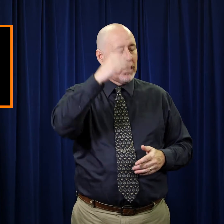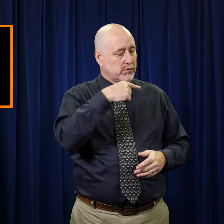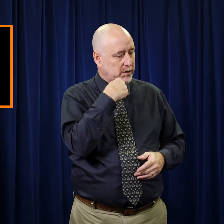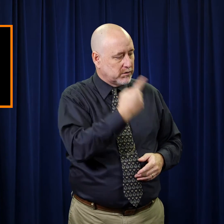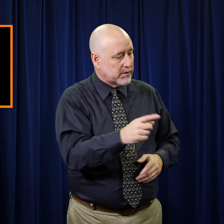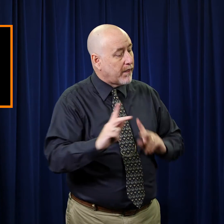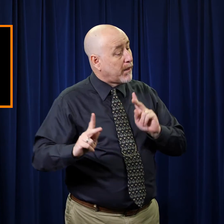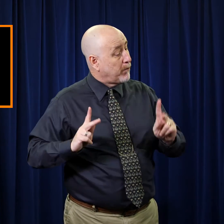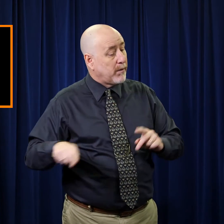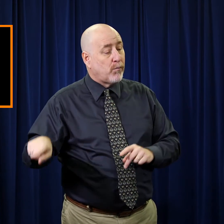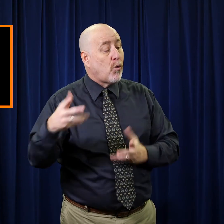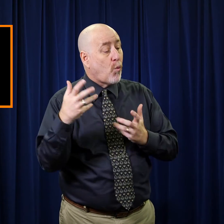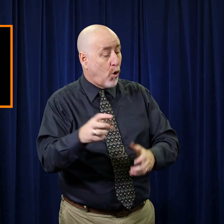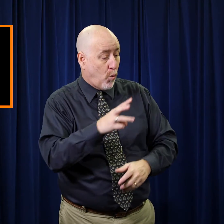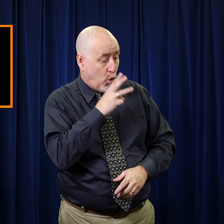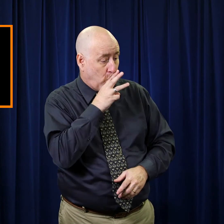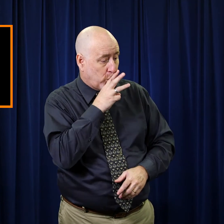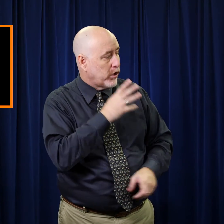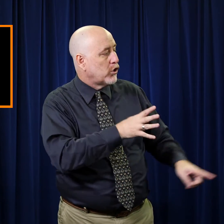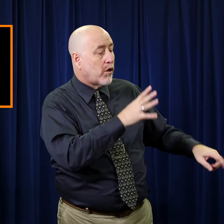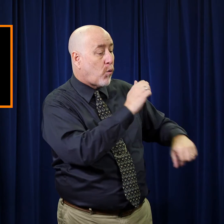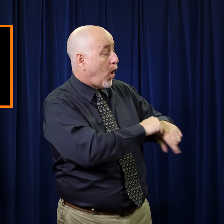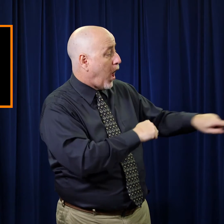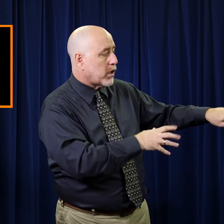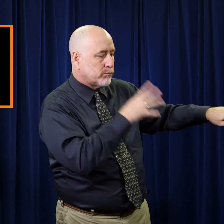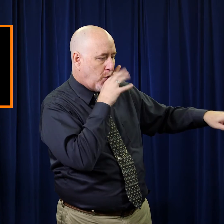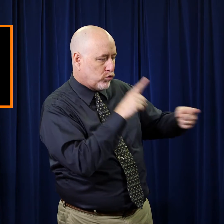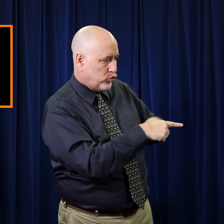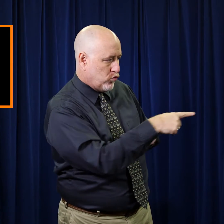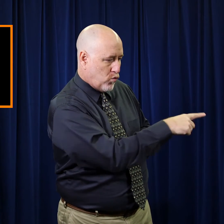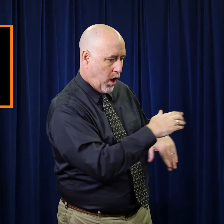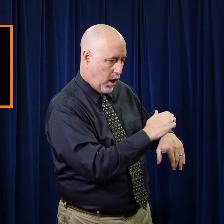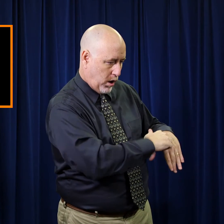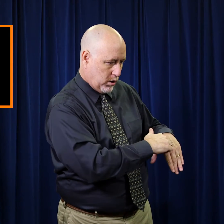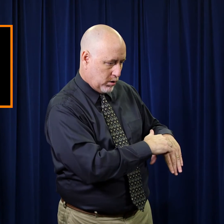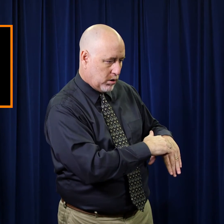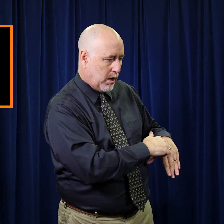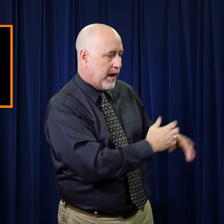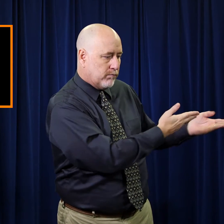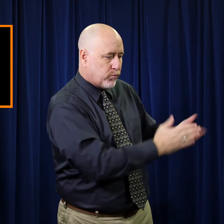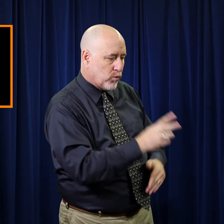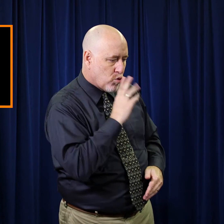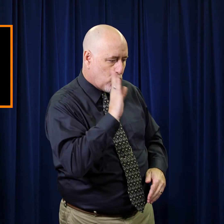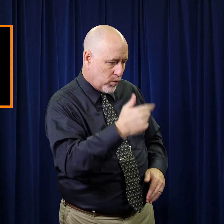God says, "The people want water. I want you to speak to the rock and I'll